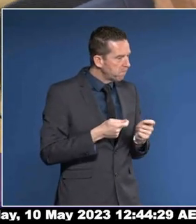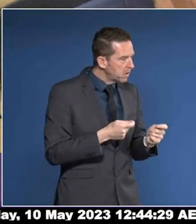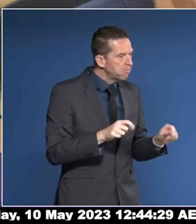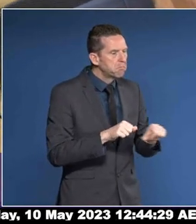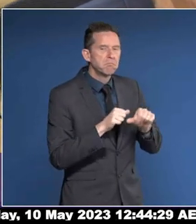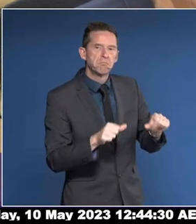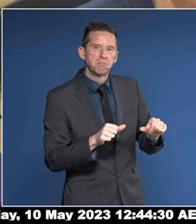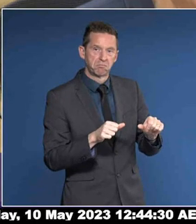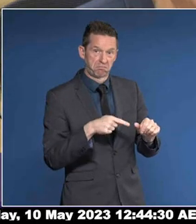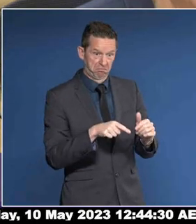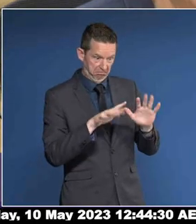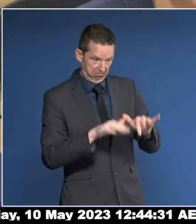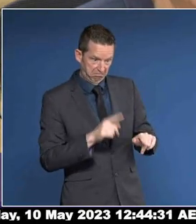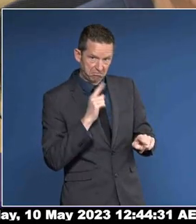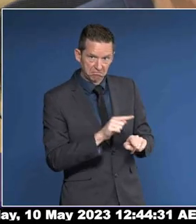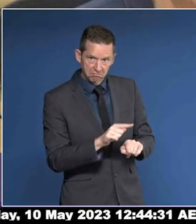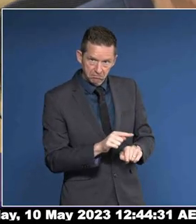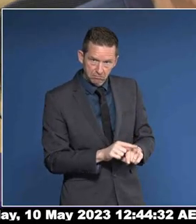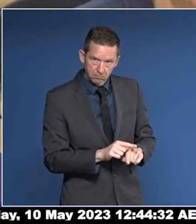There is insufficient evidence ...' I assume that means: '...